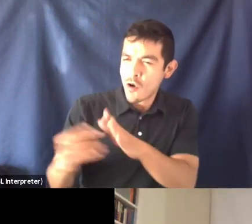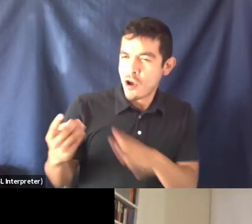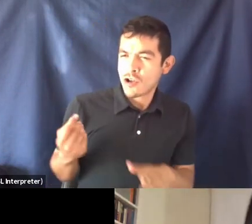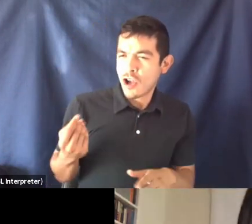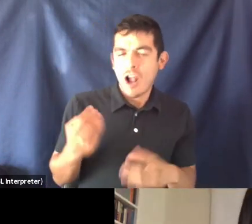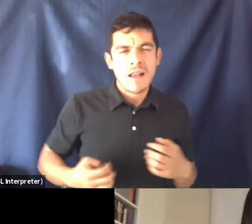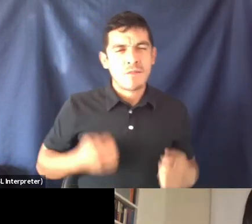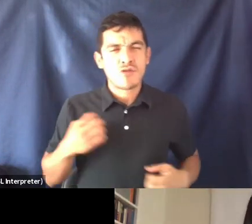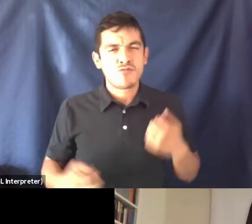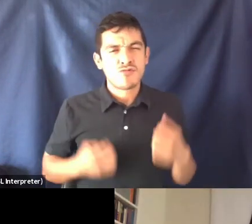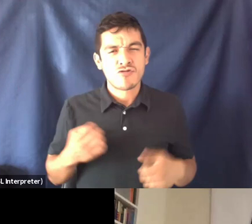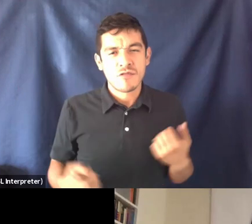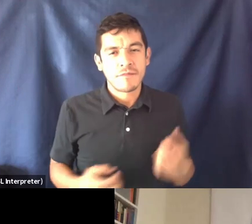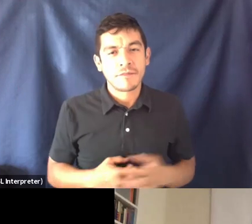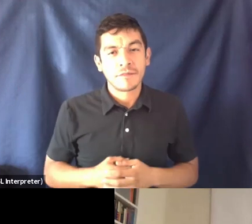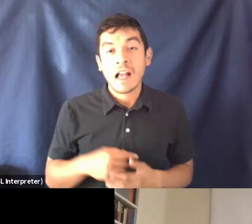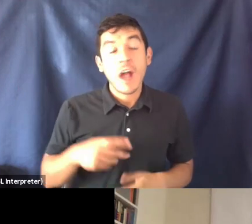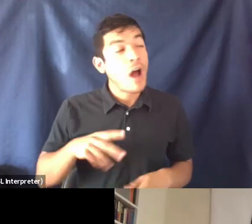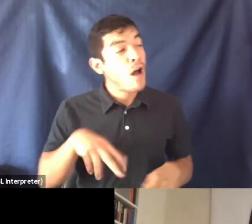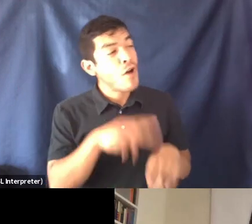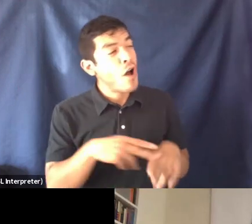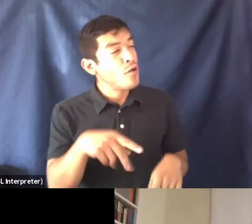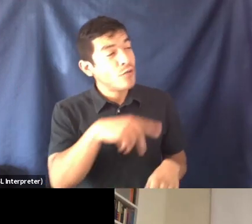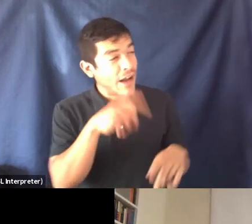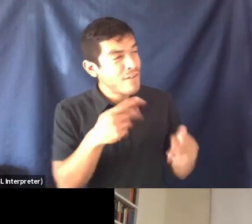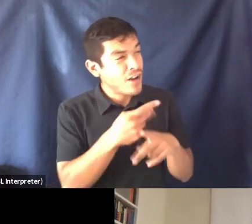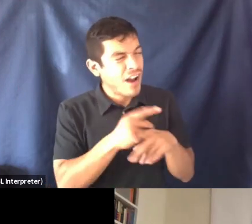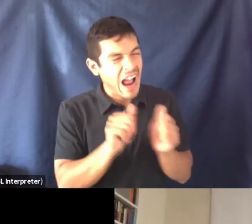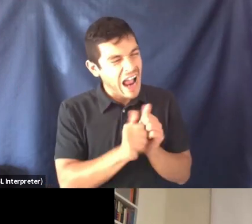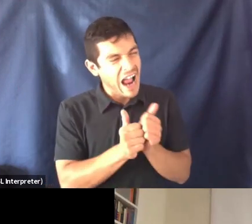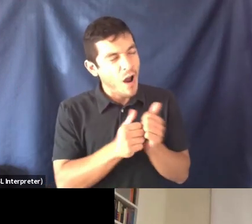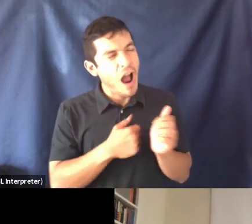how do we cinematically represent dogs, vision or movement?